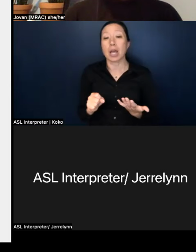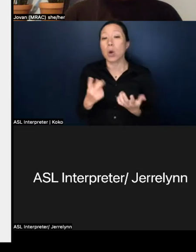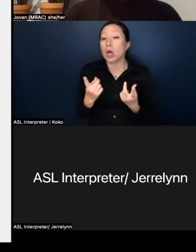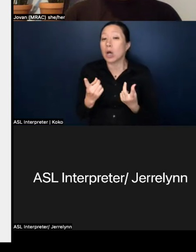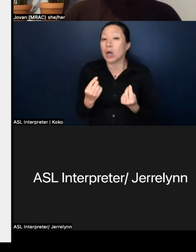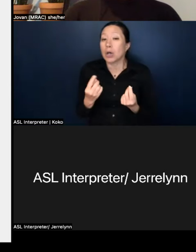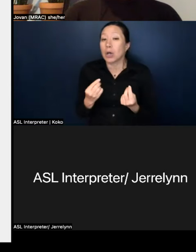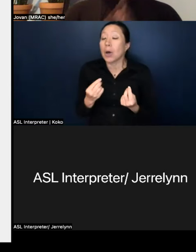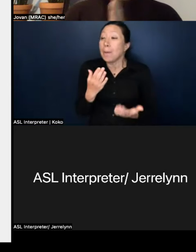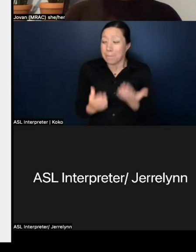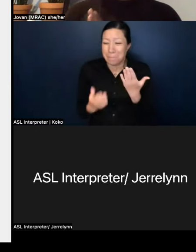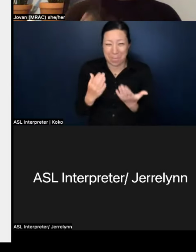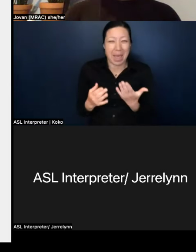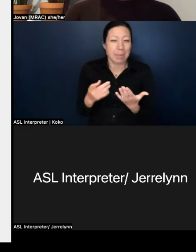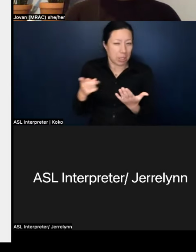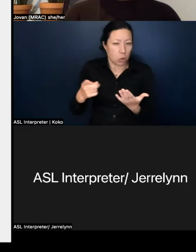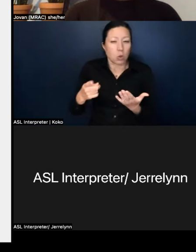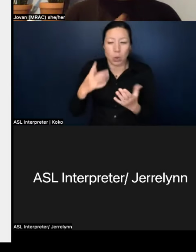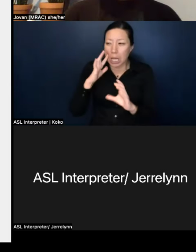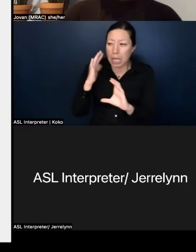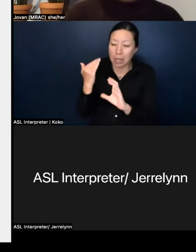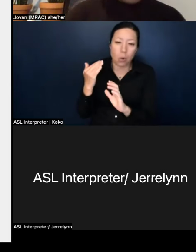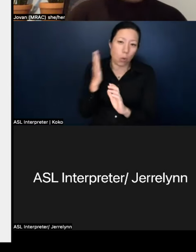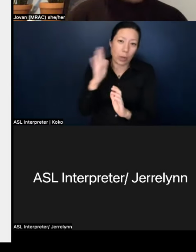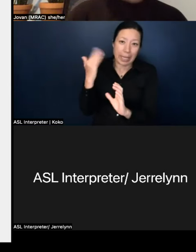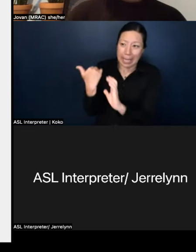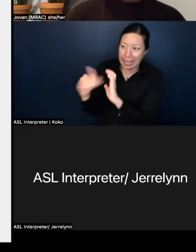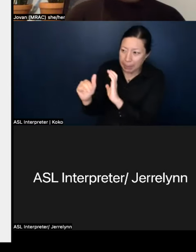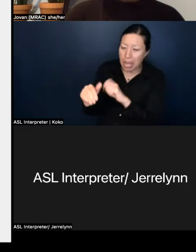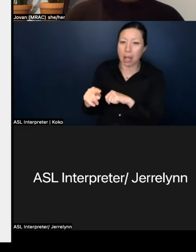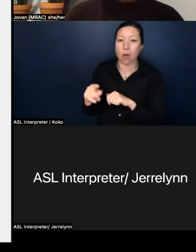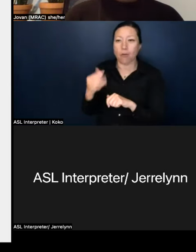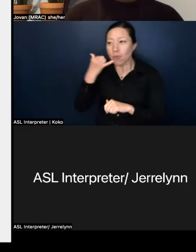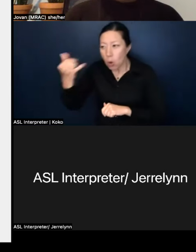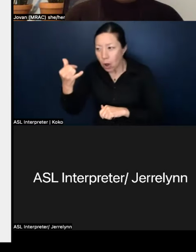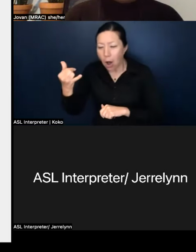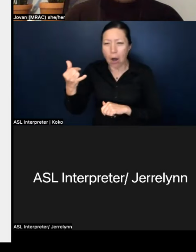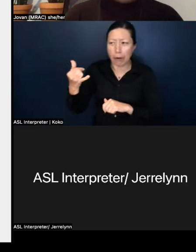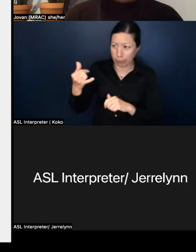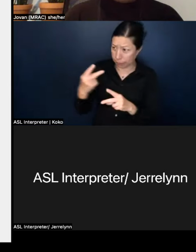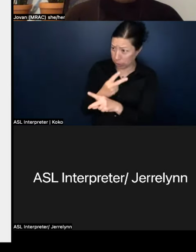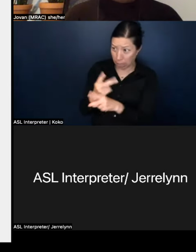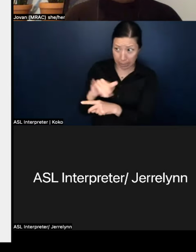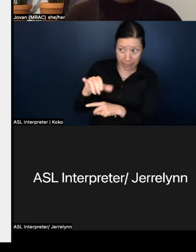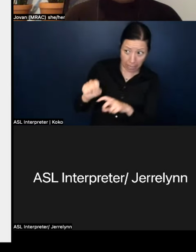But in terms of who makes the final decision, that's MRAC staff and leadership, okay?